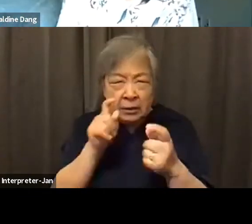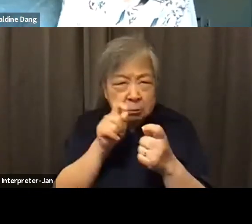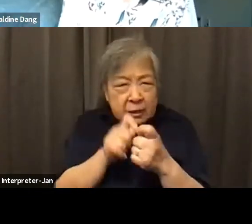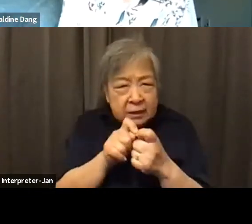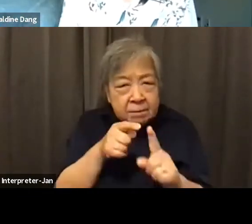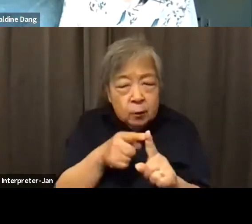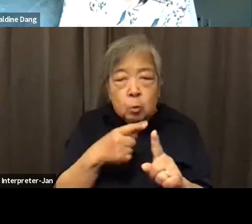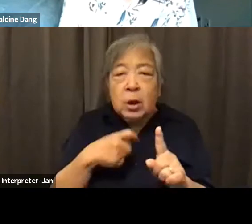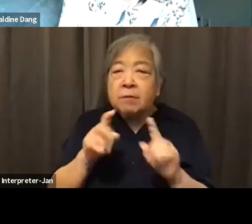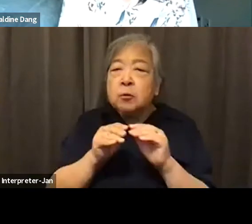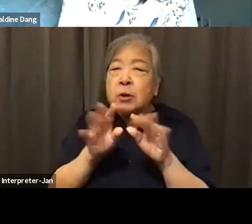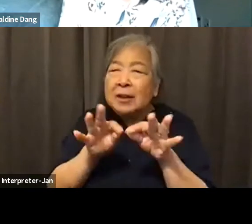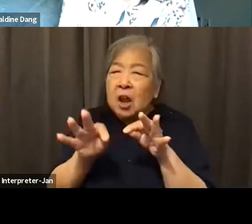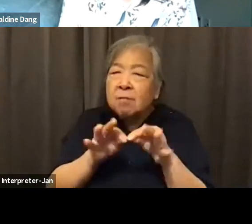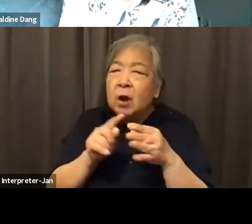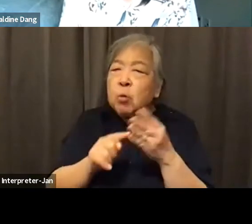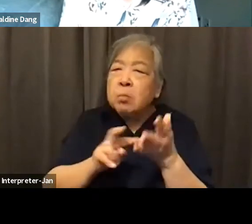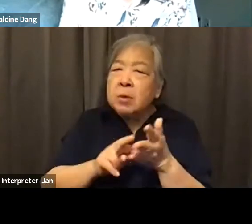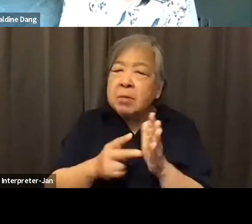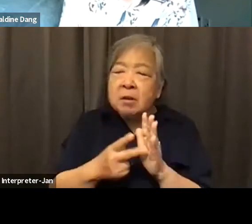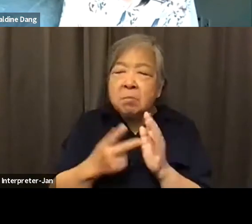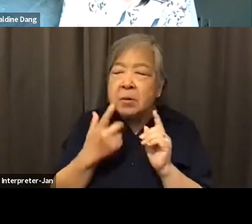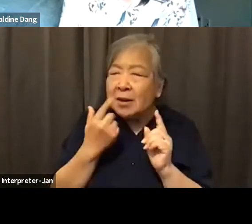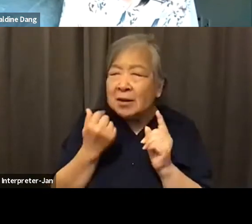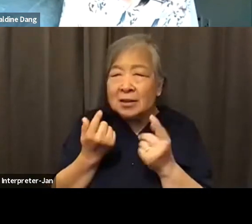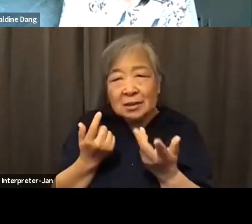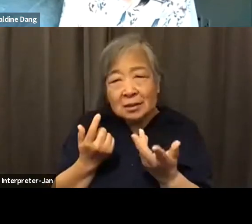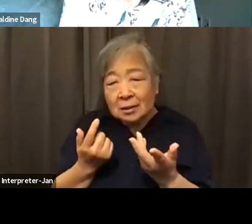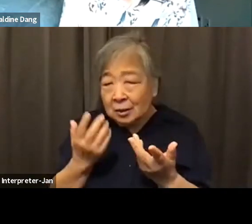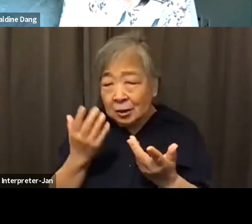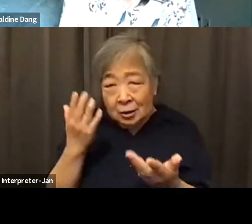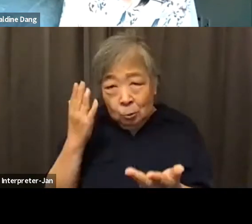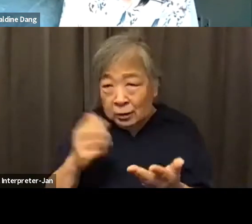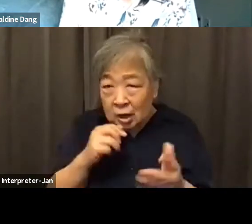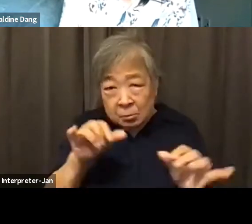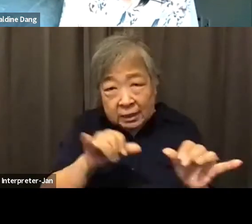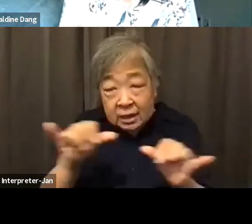we mean by those because they're not necessarily going to be coming with those same definitions